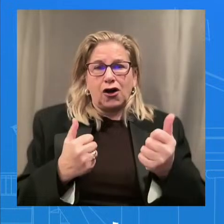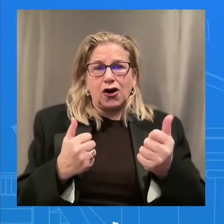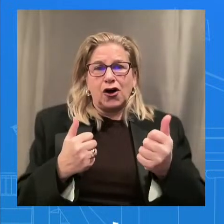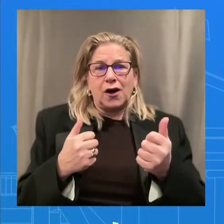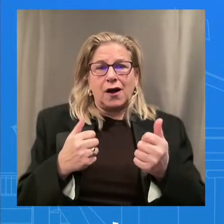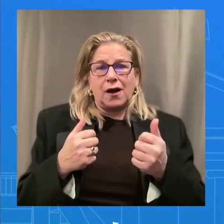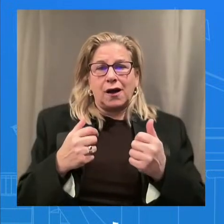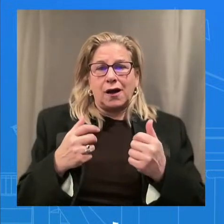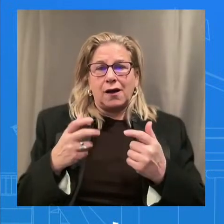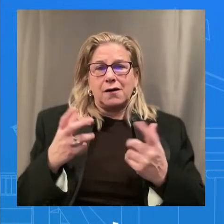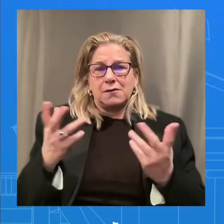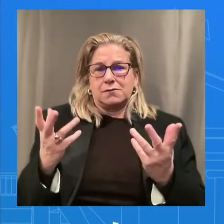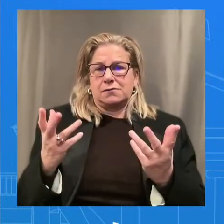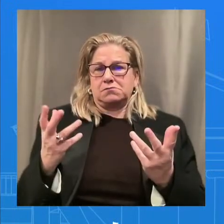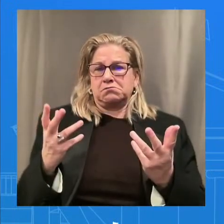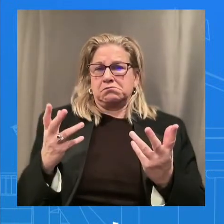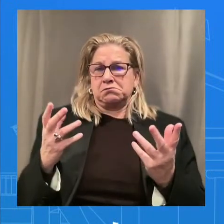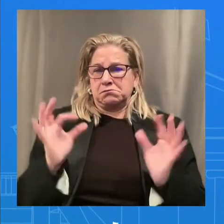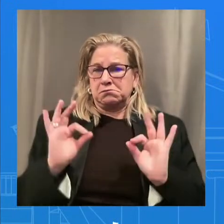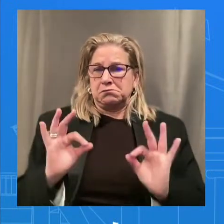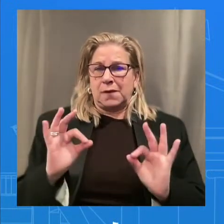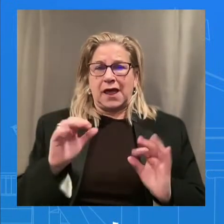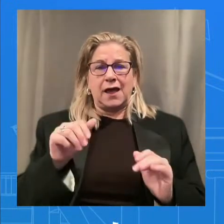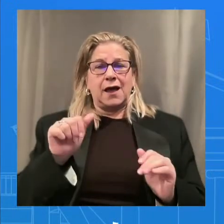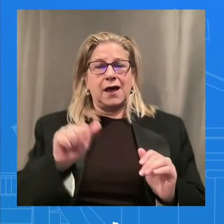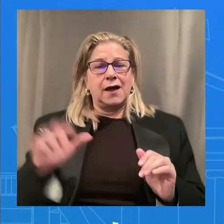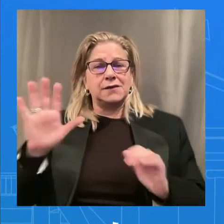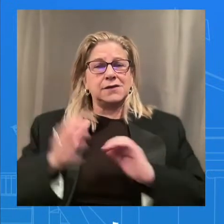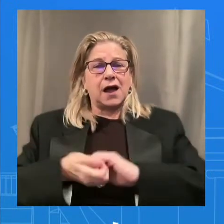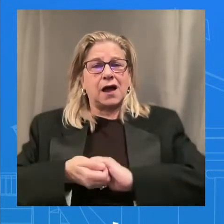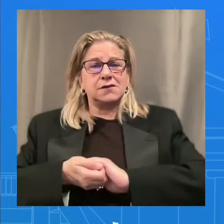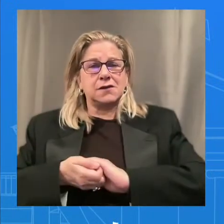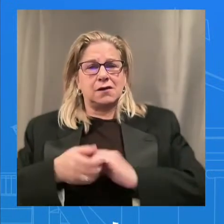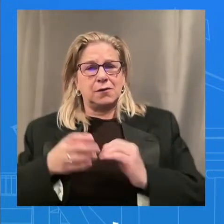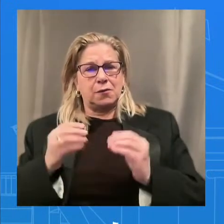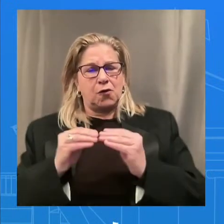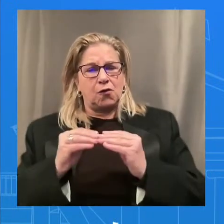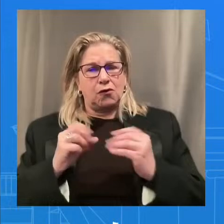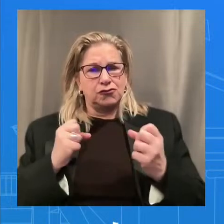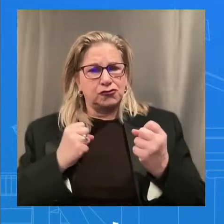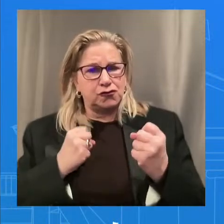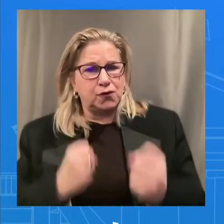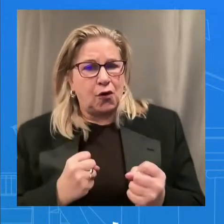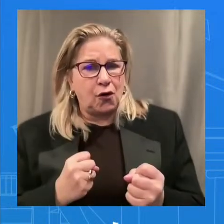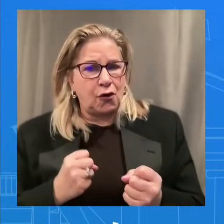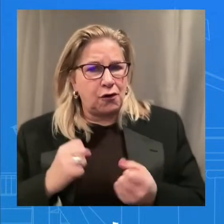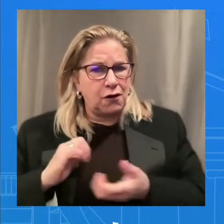Russia tried to conquer Ukraine, to wipe it off the map. But thanks to Ukrainian bravery and our support,